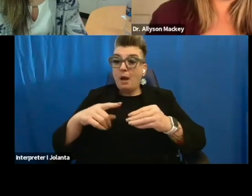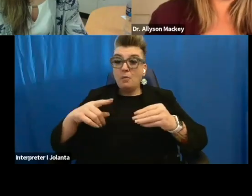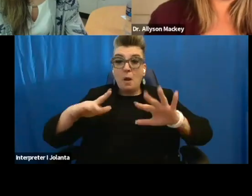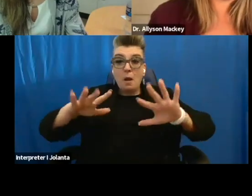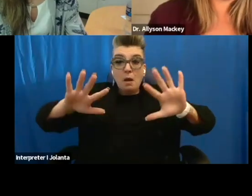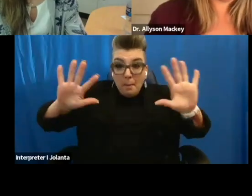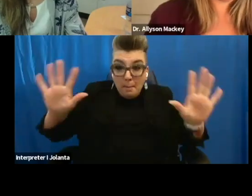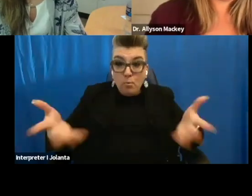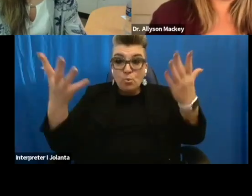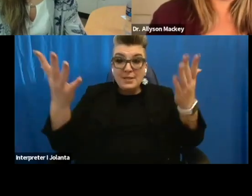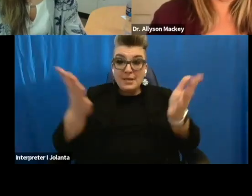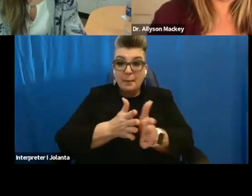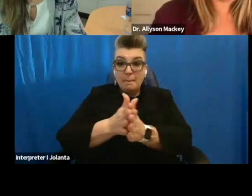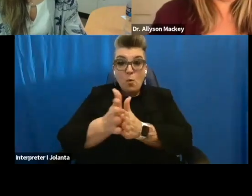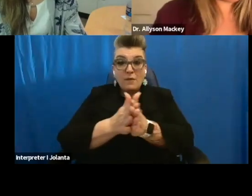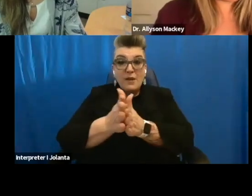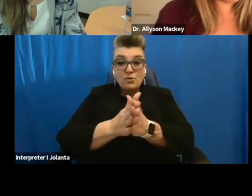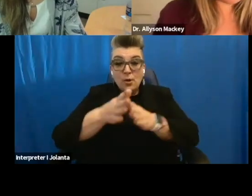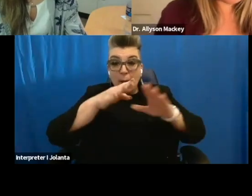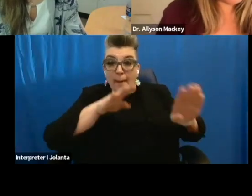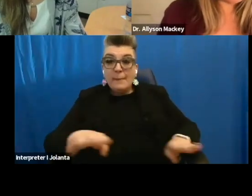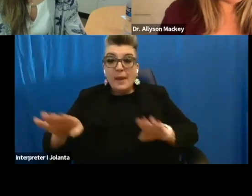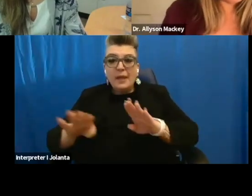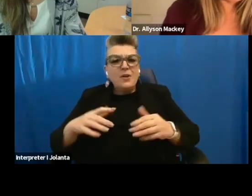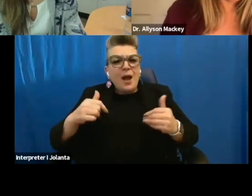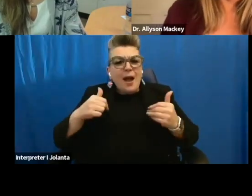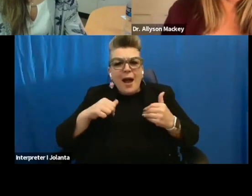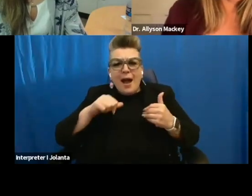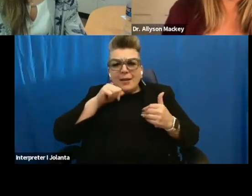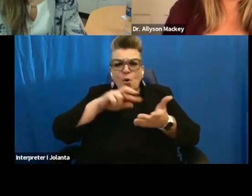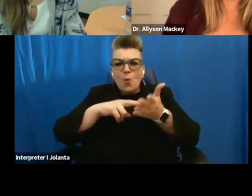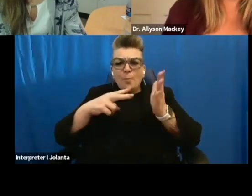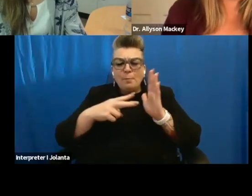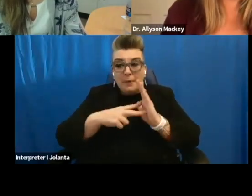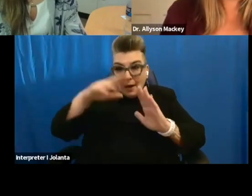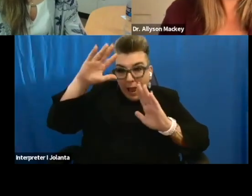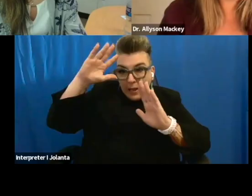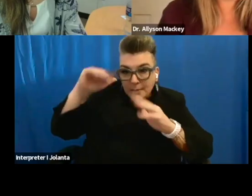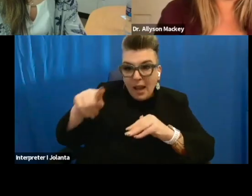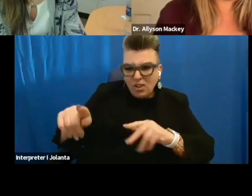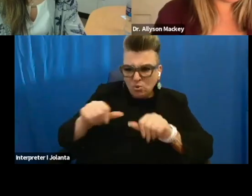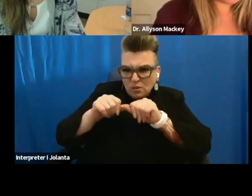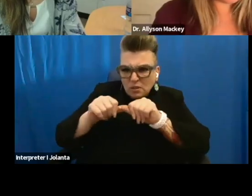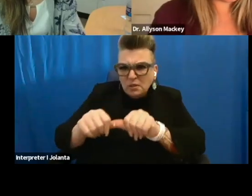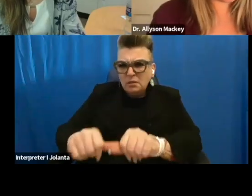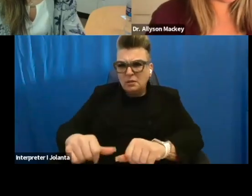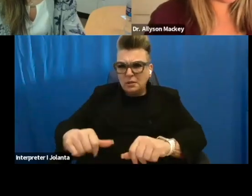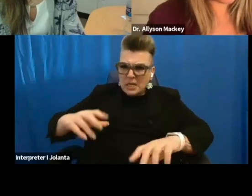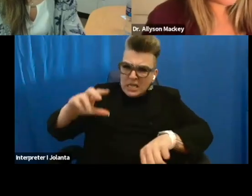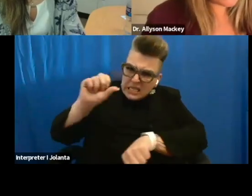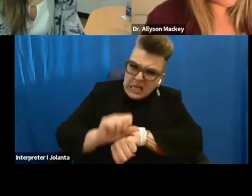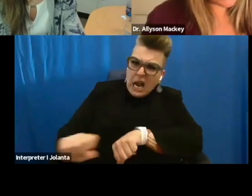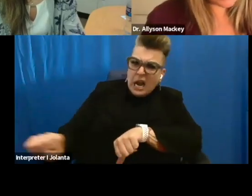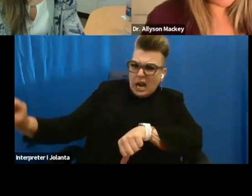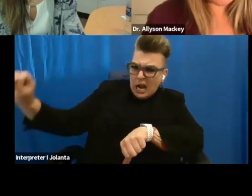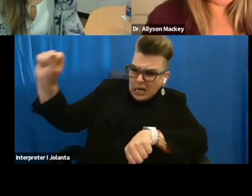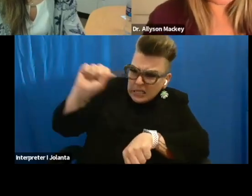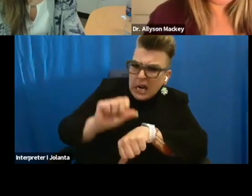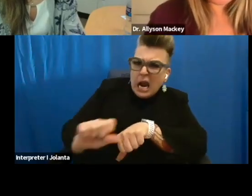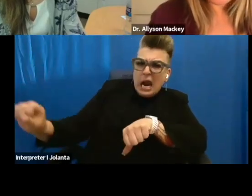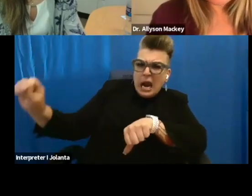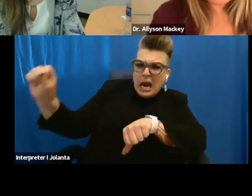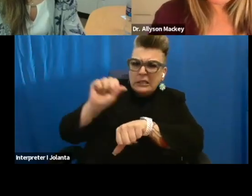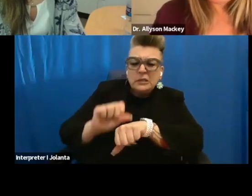in making sure kids try hard all the time just that they are able to try and to sort of get the